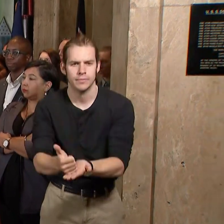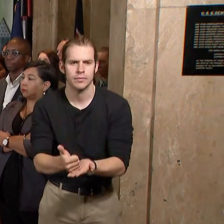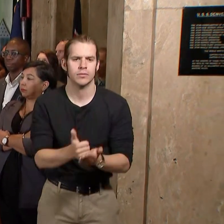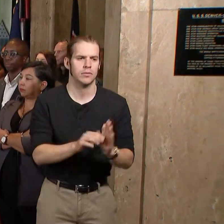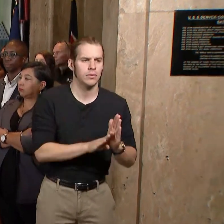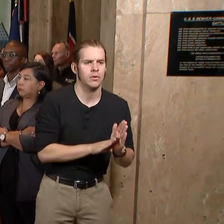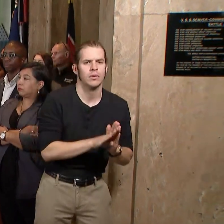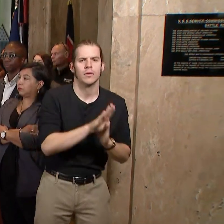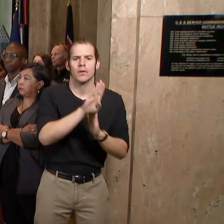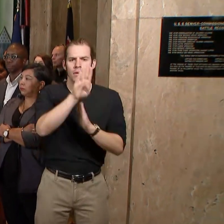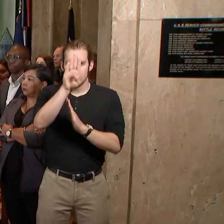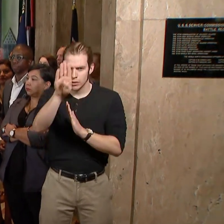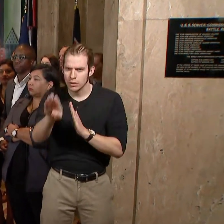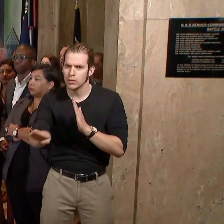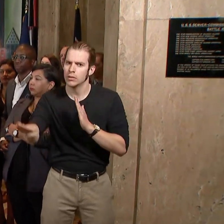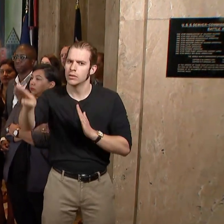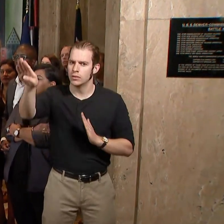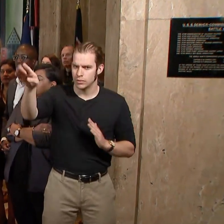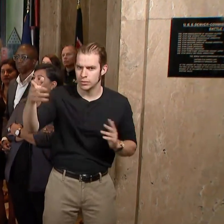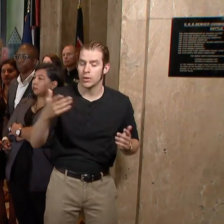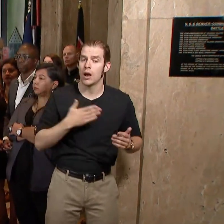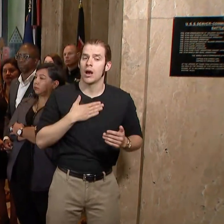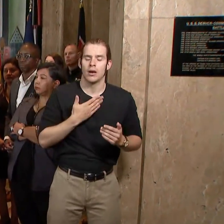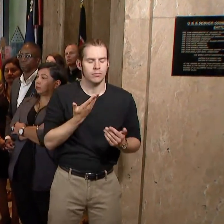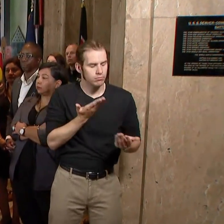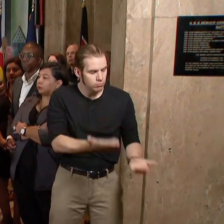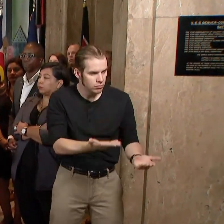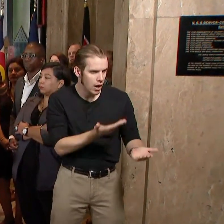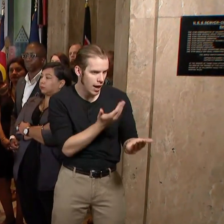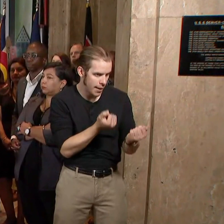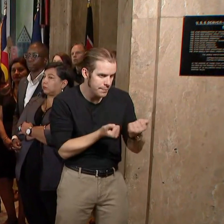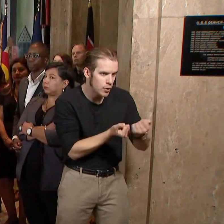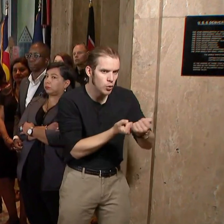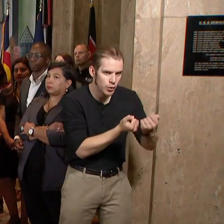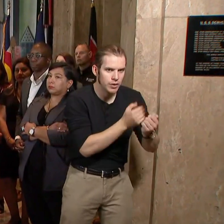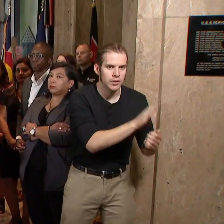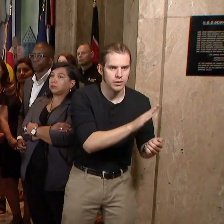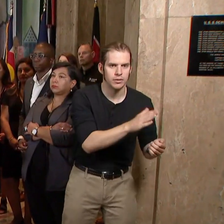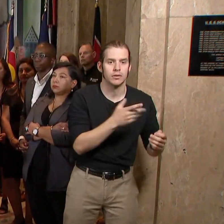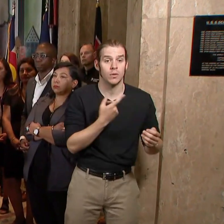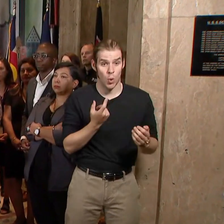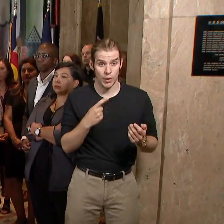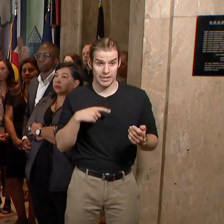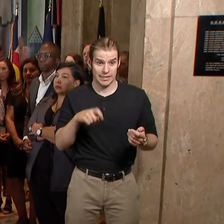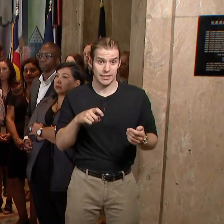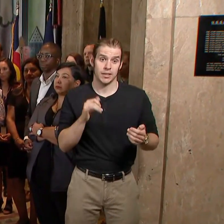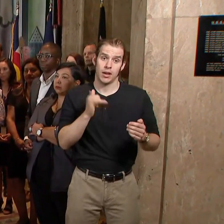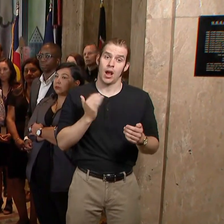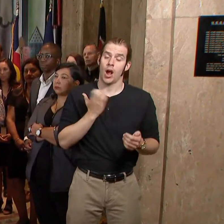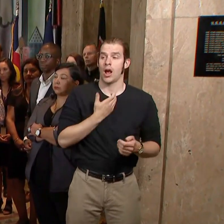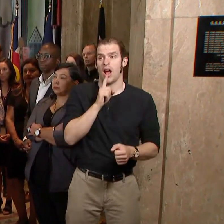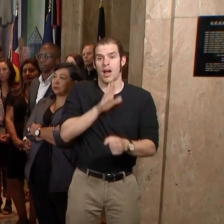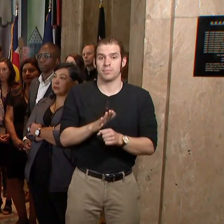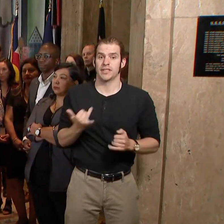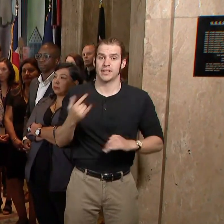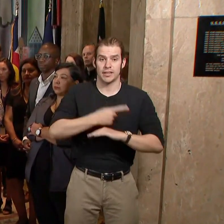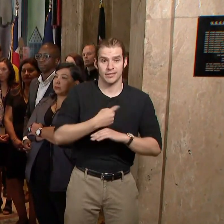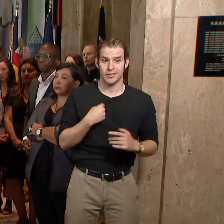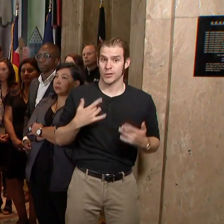support they need and that we have a city that can thrive for all of us. That's what today is a commitment to begin on and we're excited to continue this work with you on the days ahead.